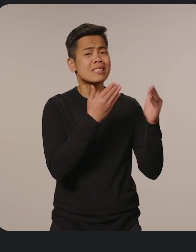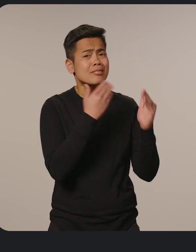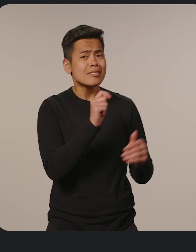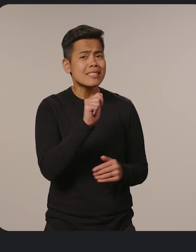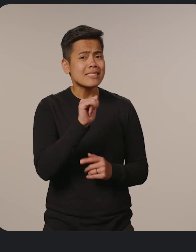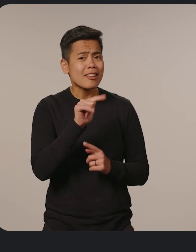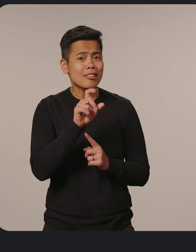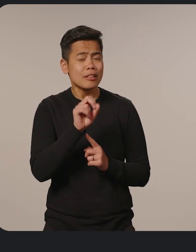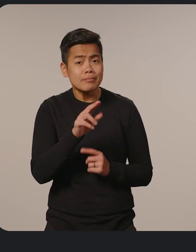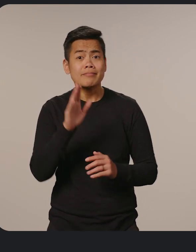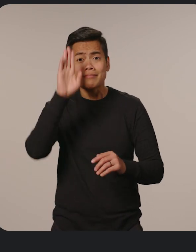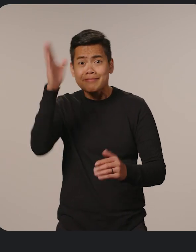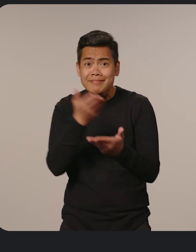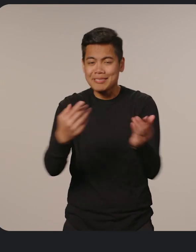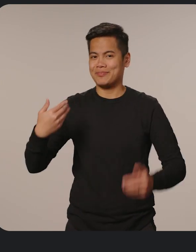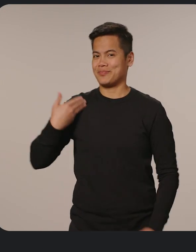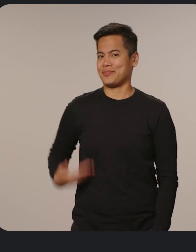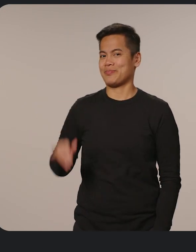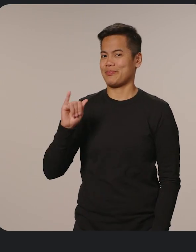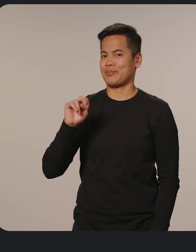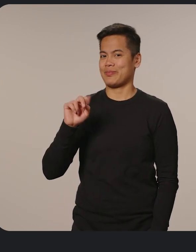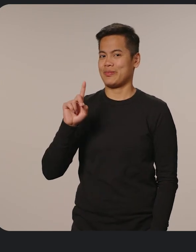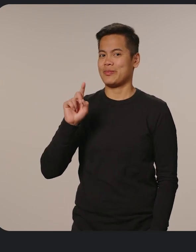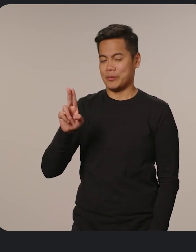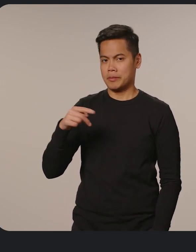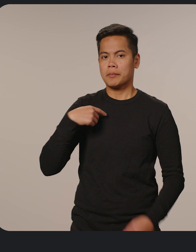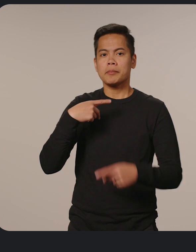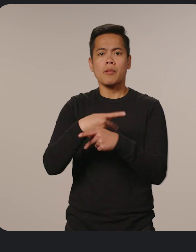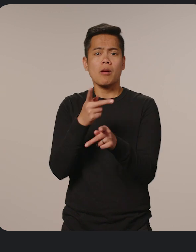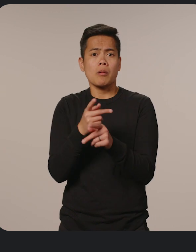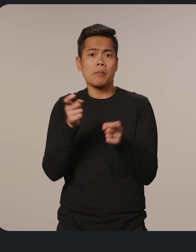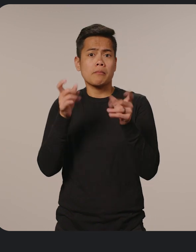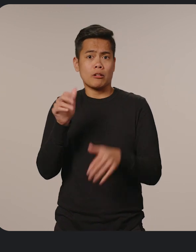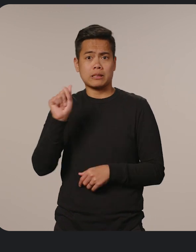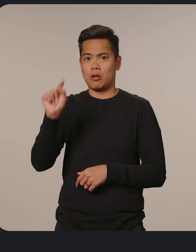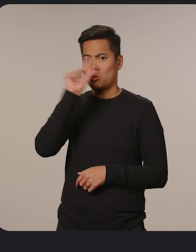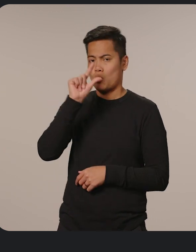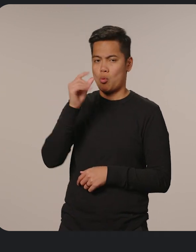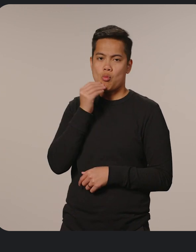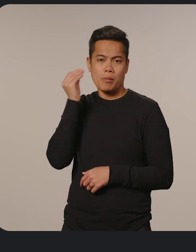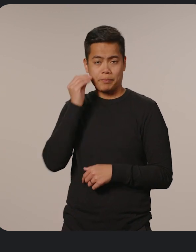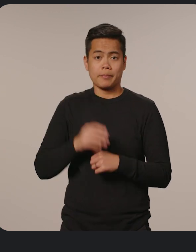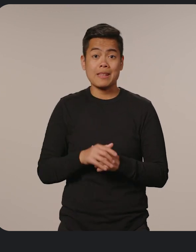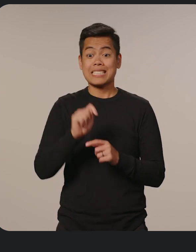I'm Indu, and I'm a product manager at Google Home. As Taylor mentioned, smart home adoption